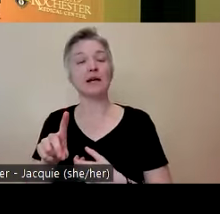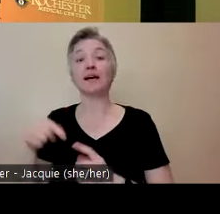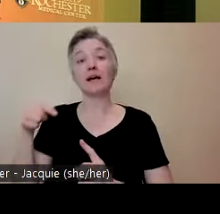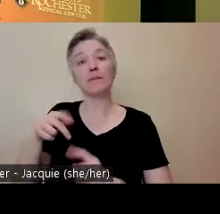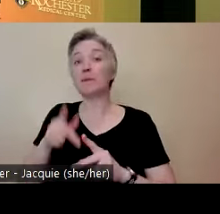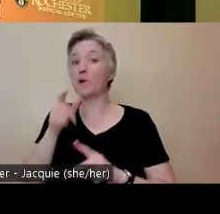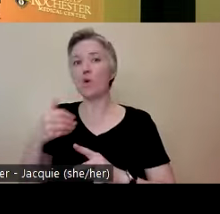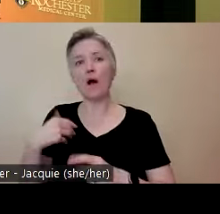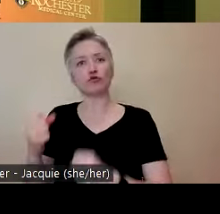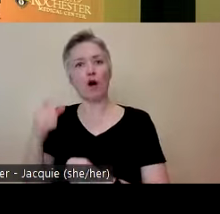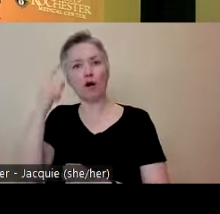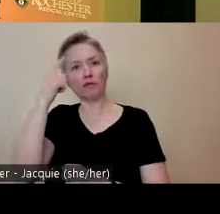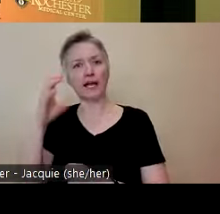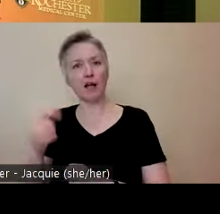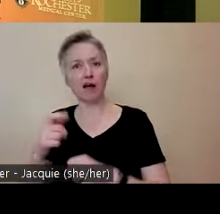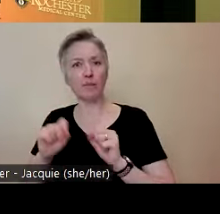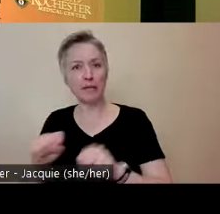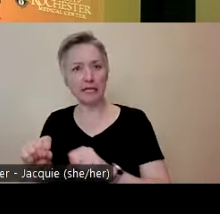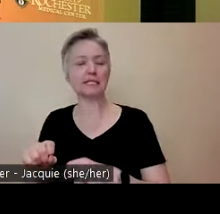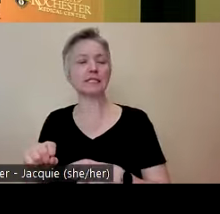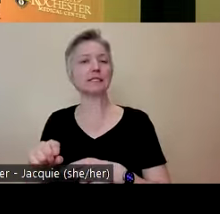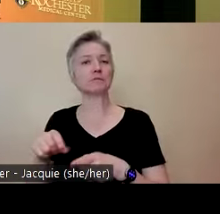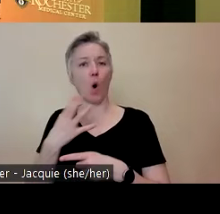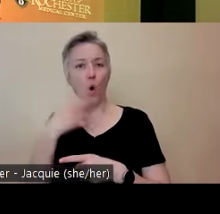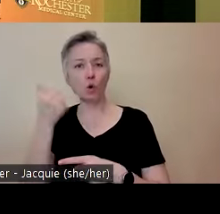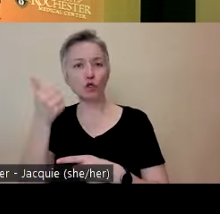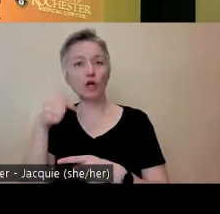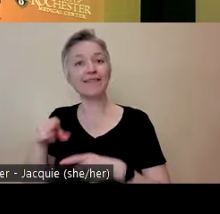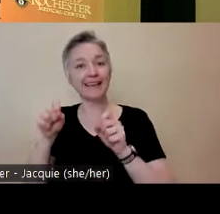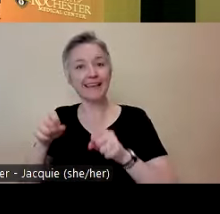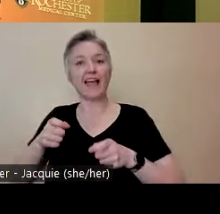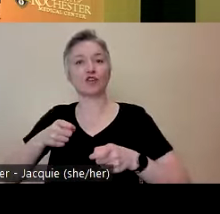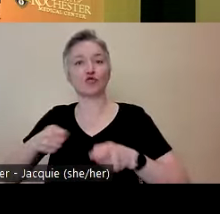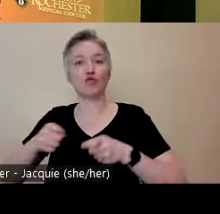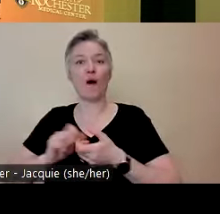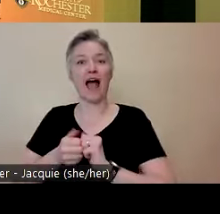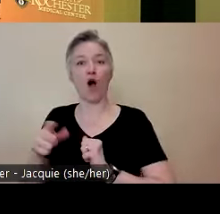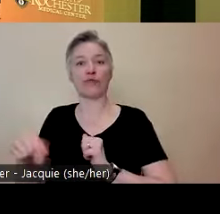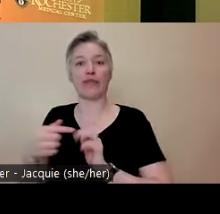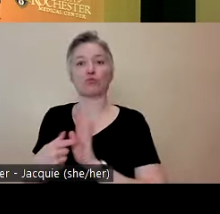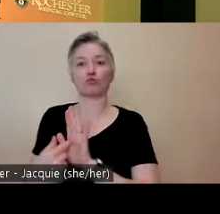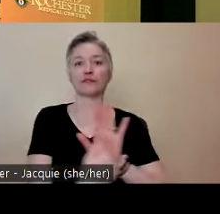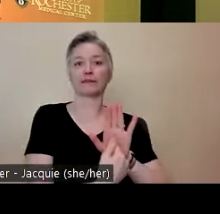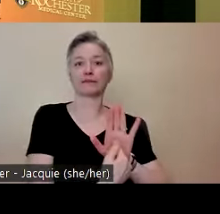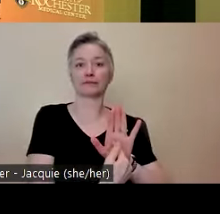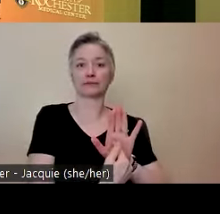abilities and are older are able to control how they're presenting especially during a 45 to 60